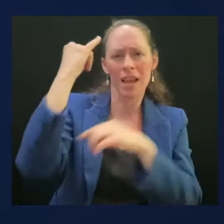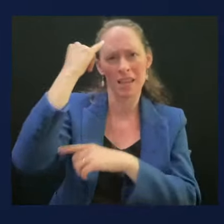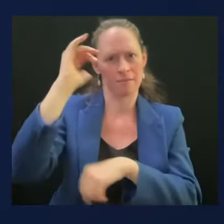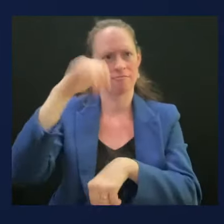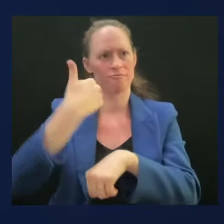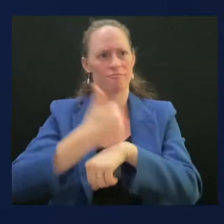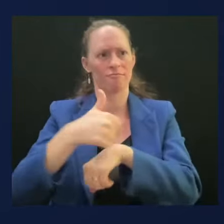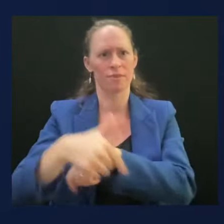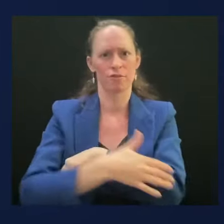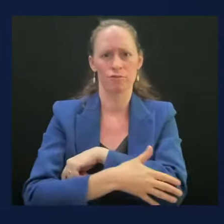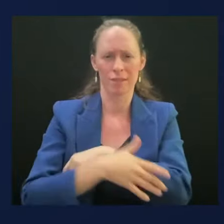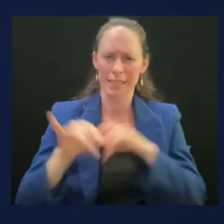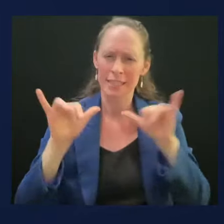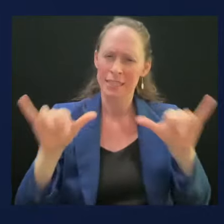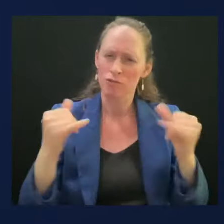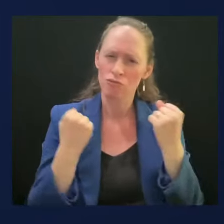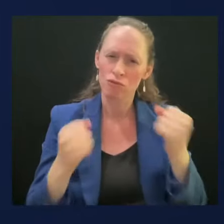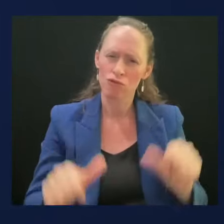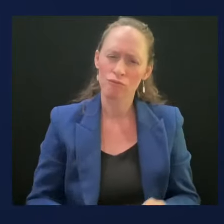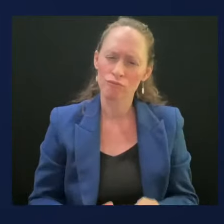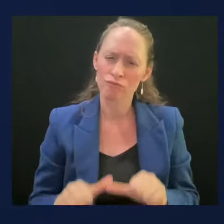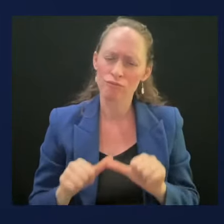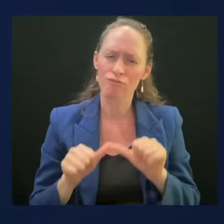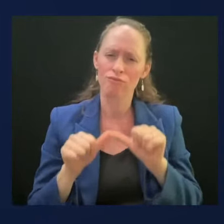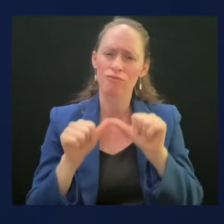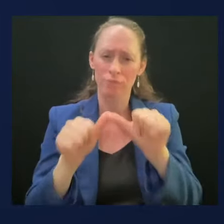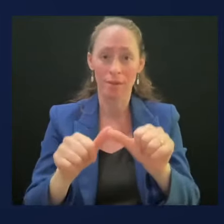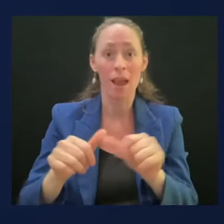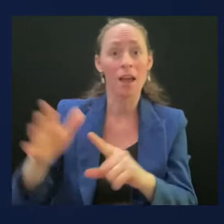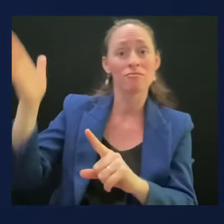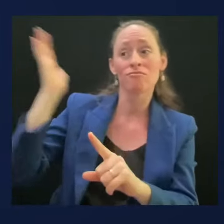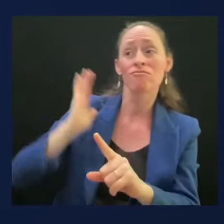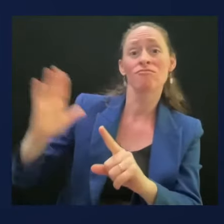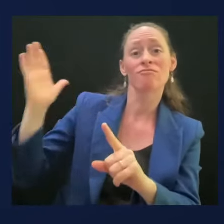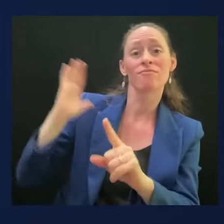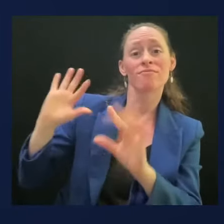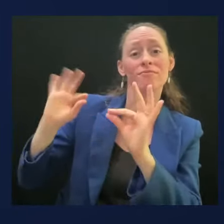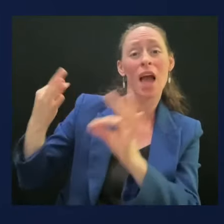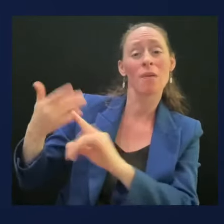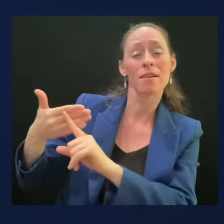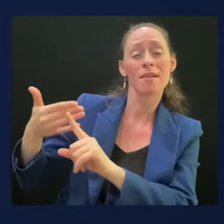with confidence these same words inscribed on the marble above that those who died,